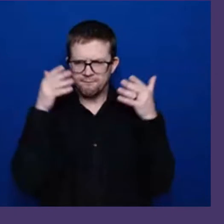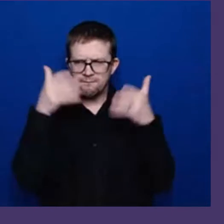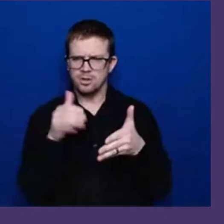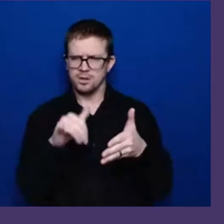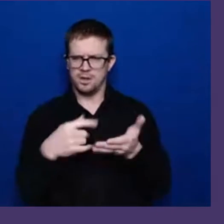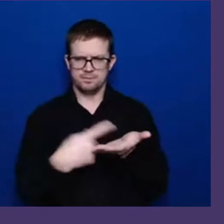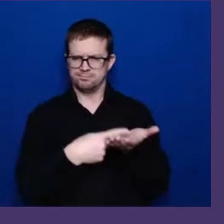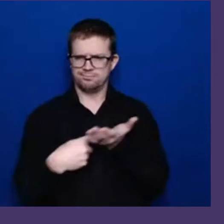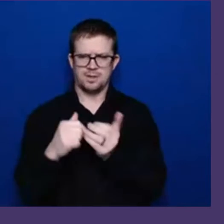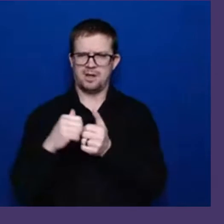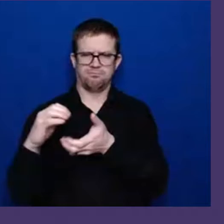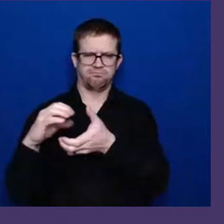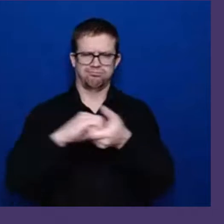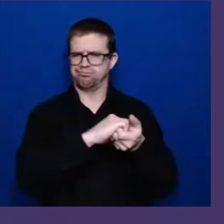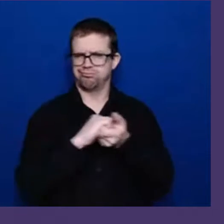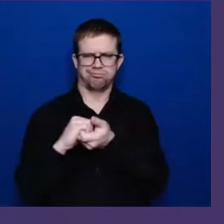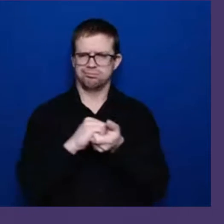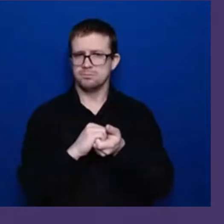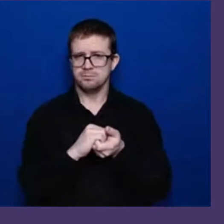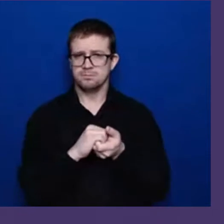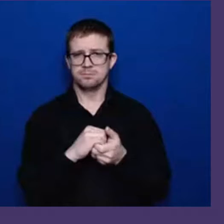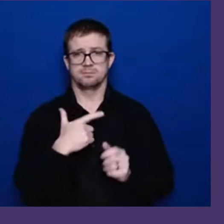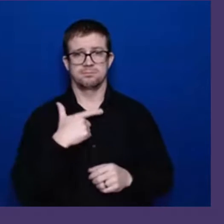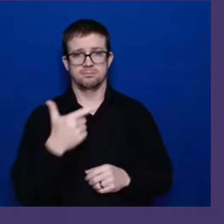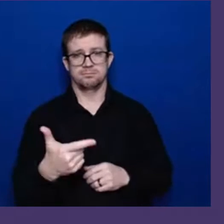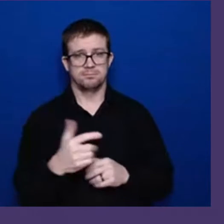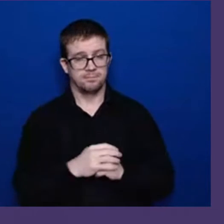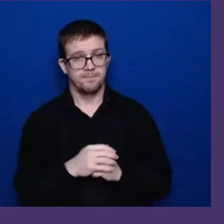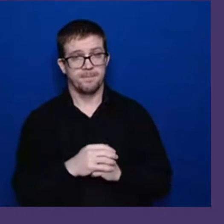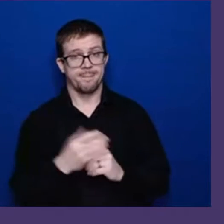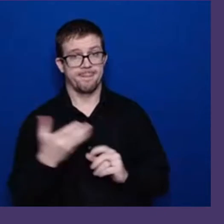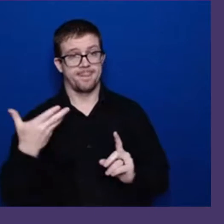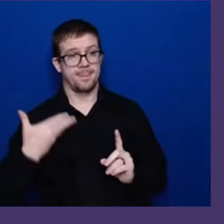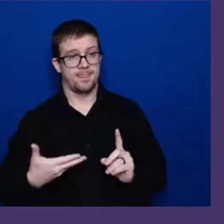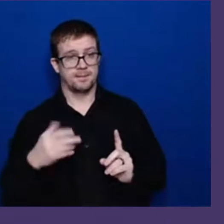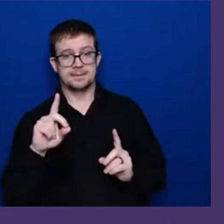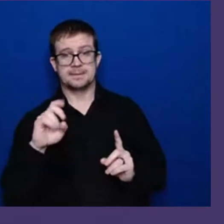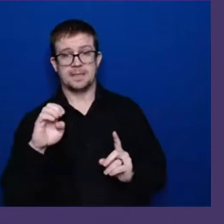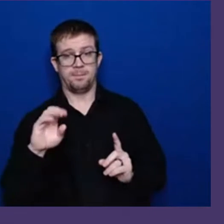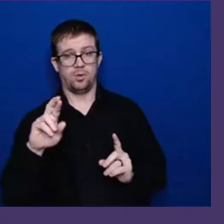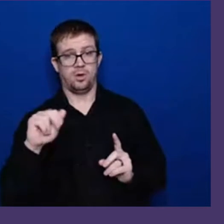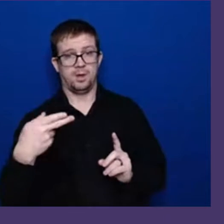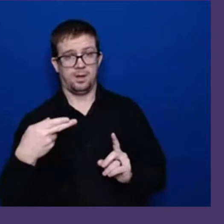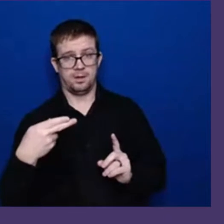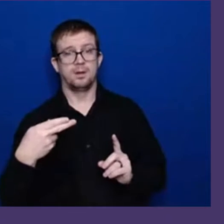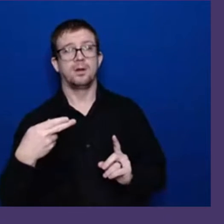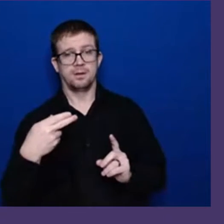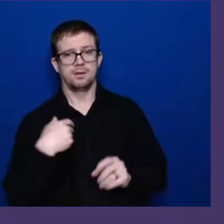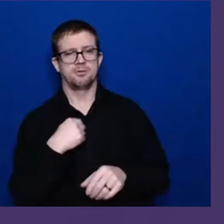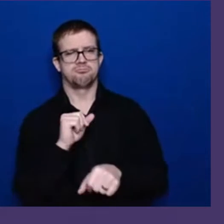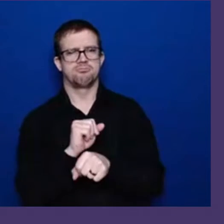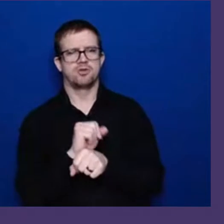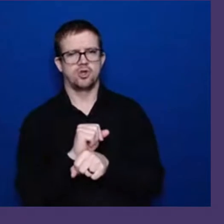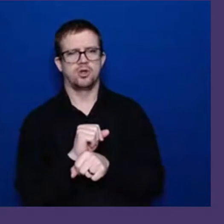Deborah Watts: Hello, I'm Deborah Watts with the Emmett Till Legacy Foundation, Co-Founder and Executive Director.